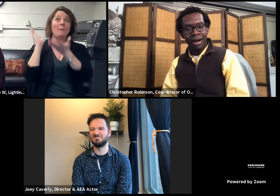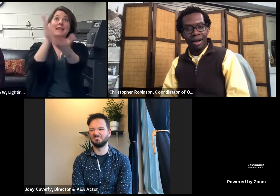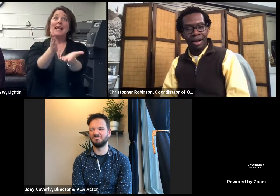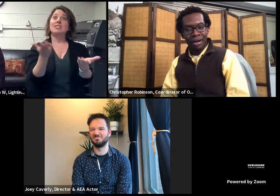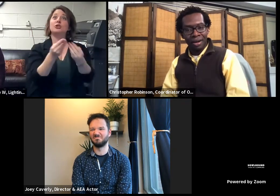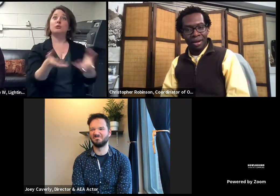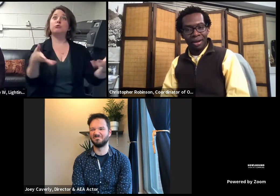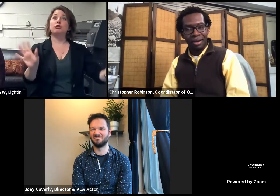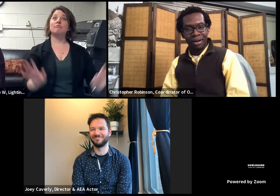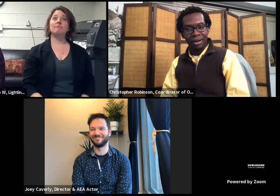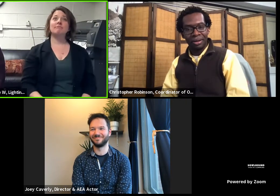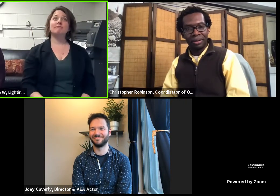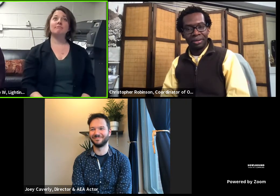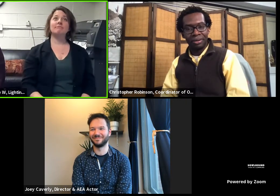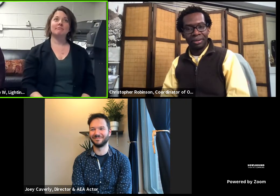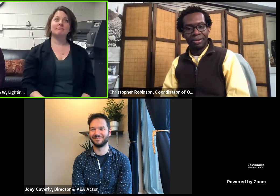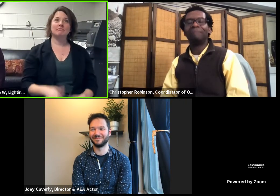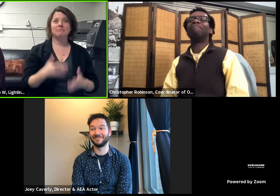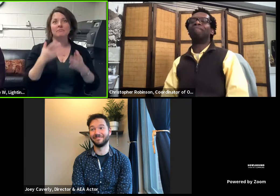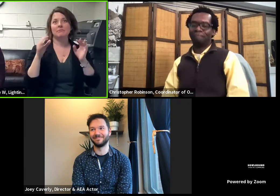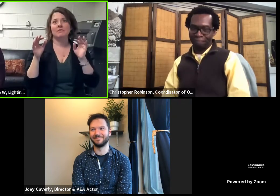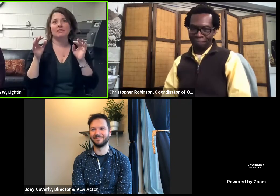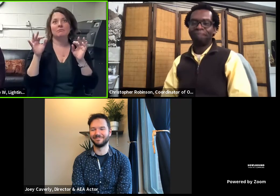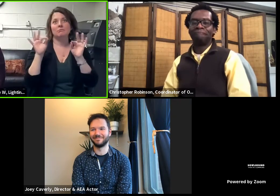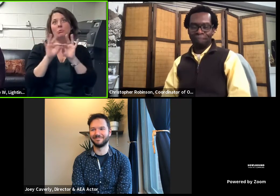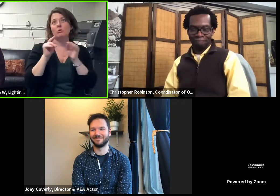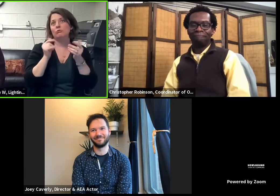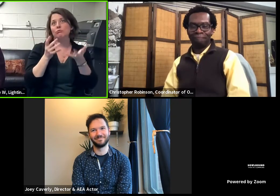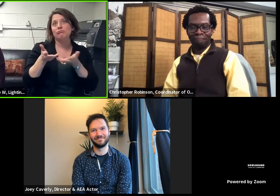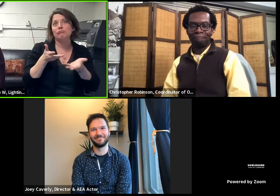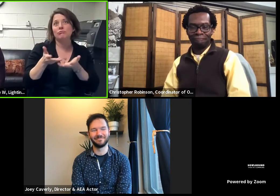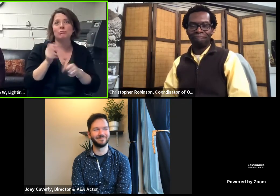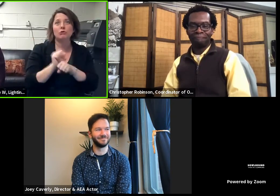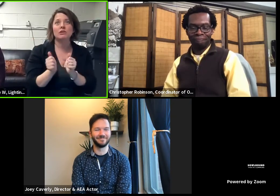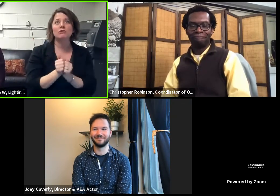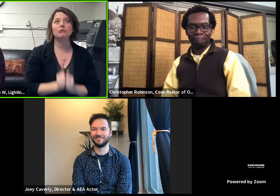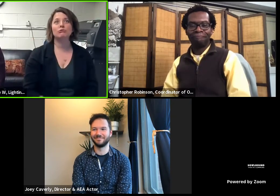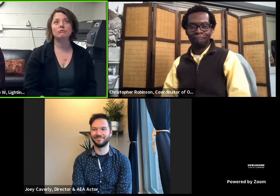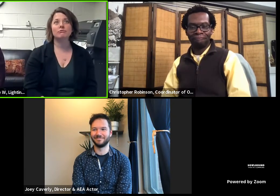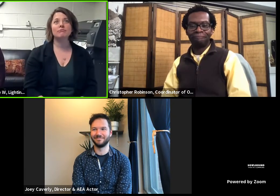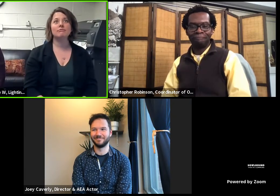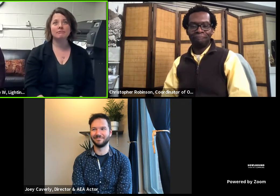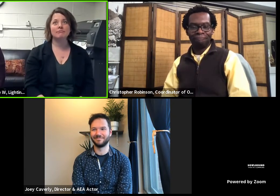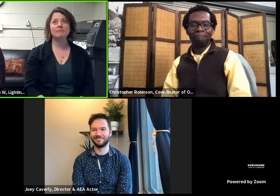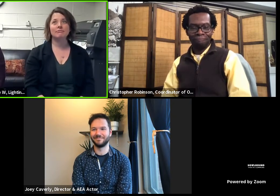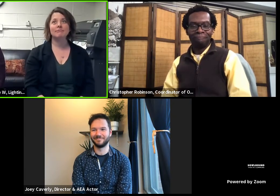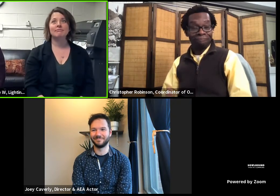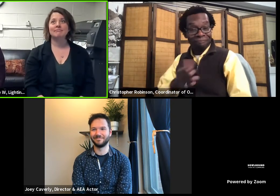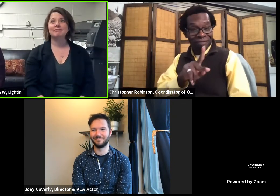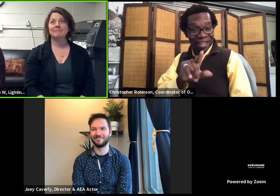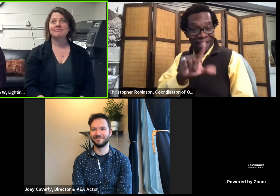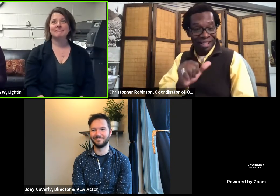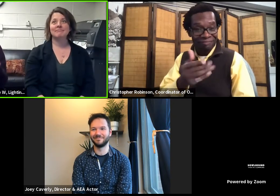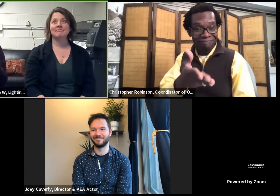Just don't have them offering like, "Here's a solution, done." It's important that the hearing team collaborates with us and we collaborate together.